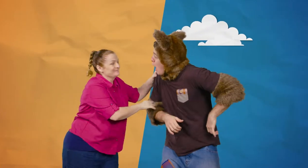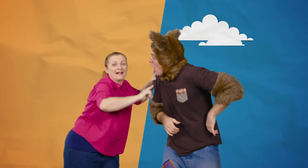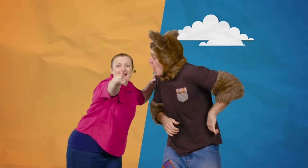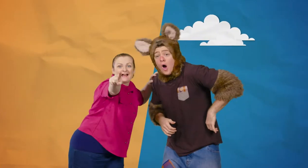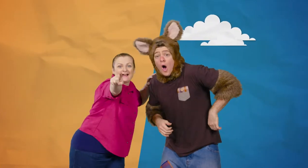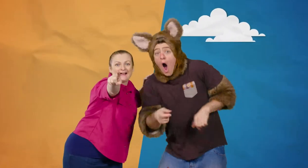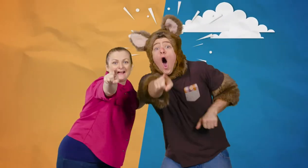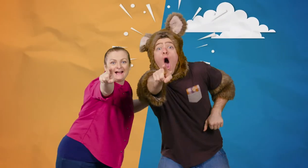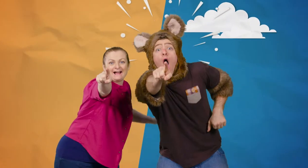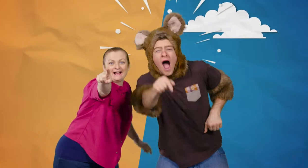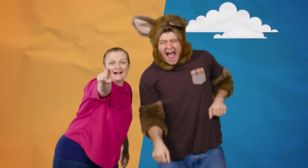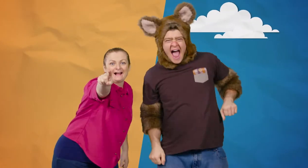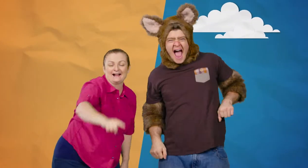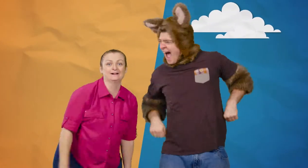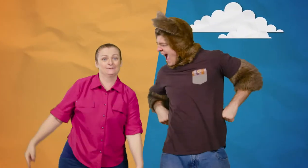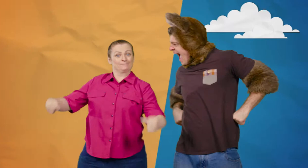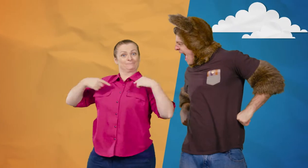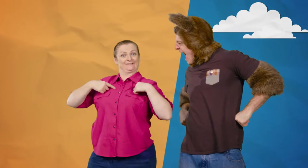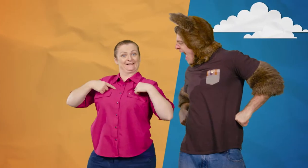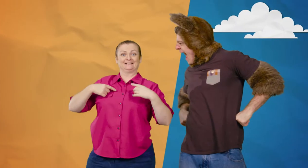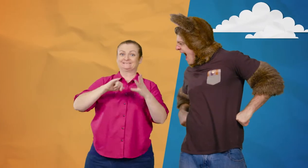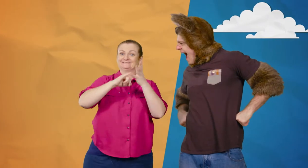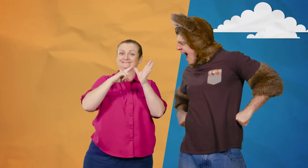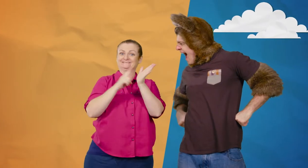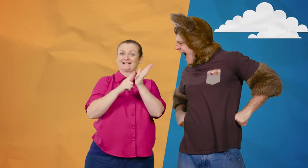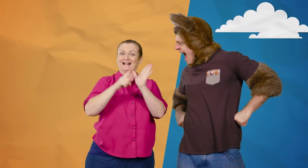Look! Ah. I'm Sally.